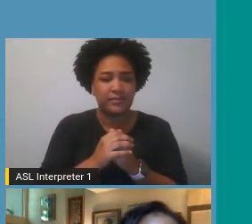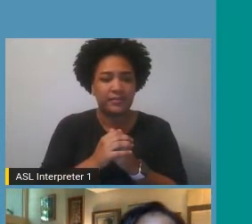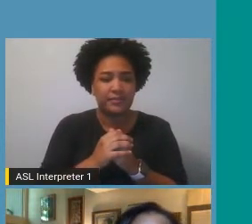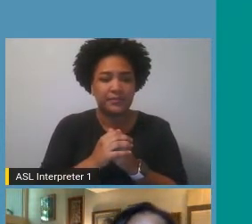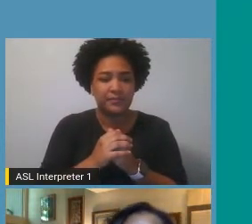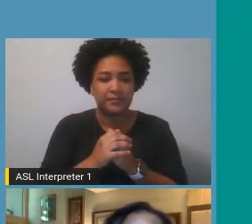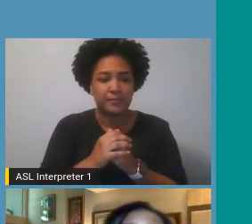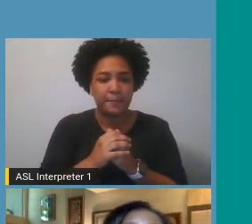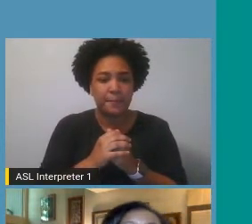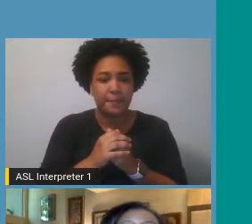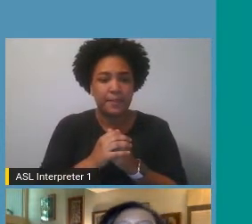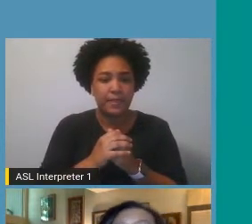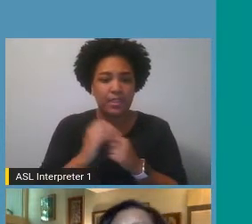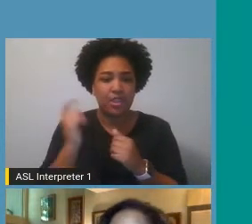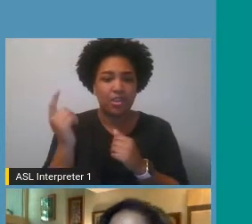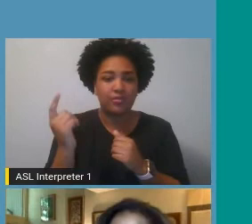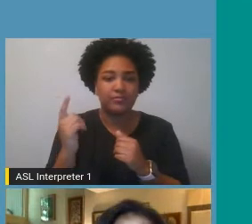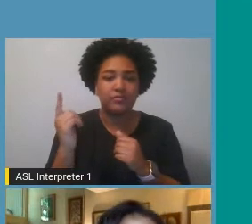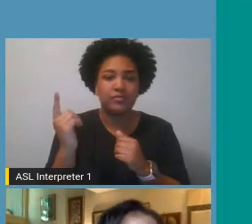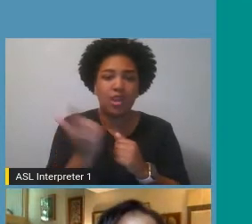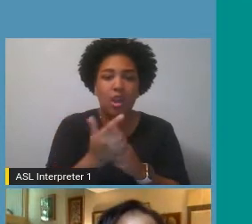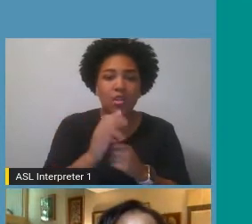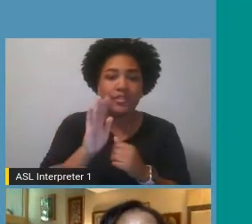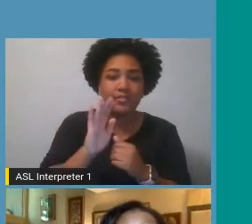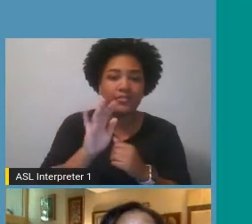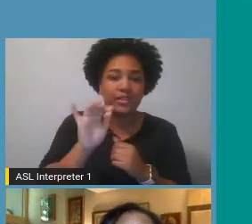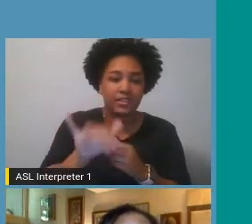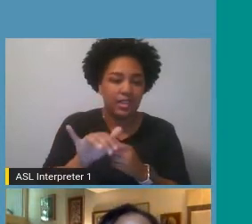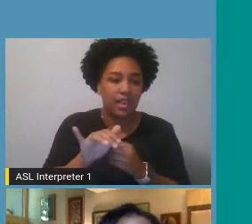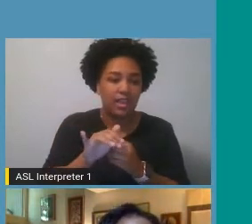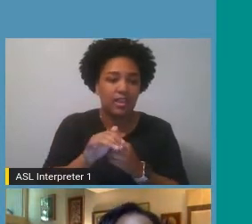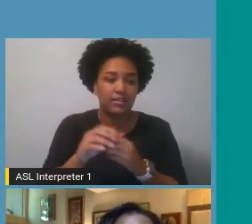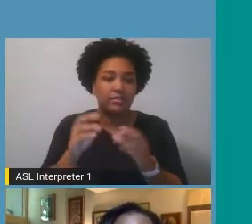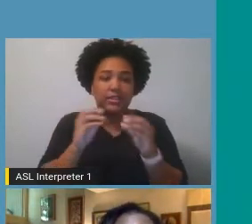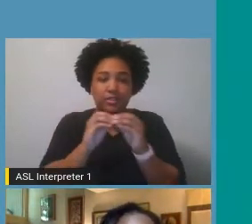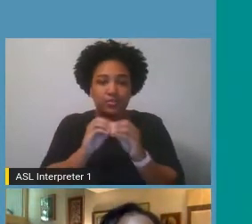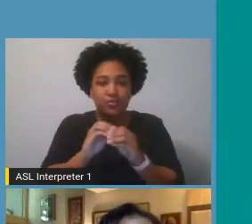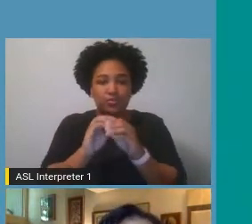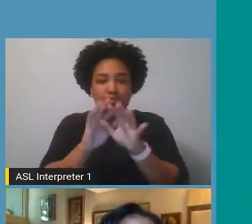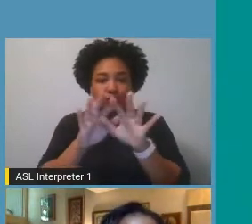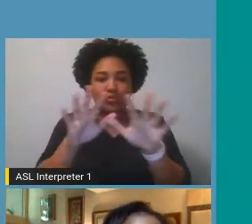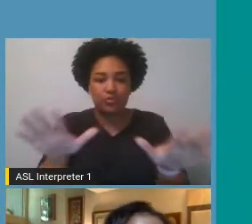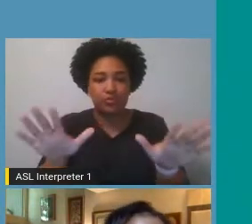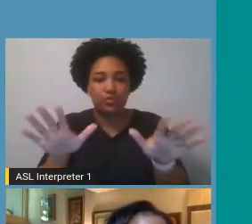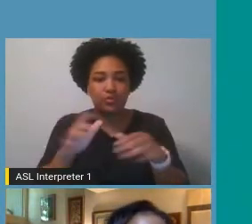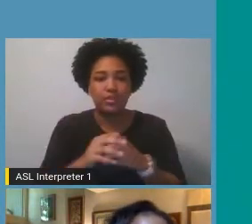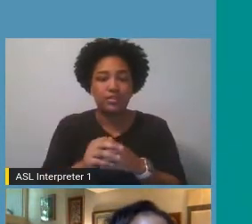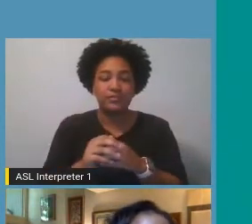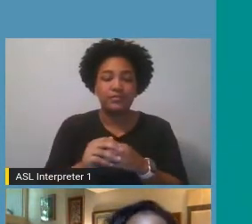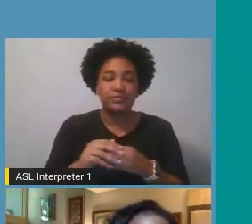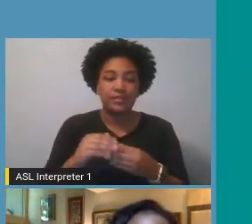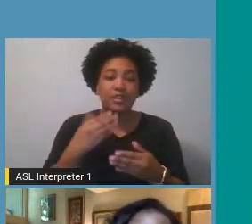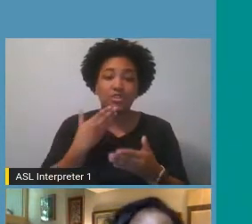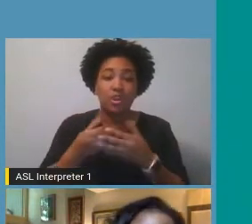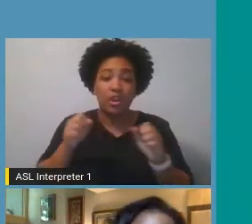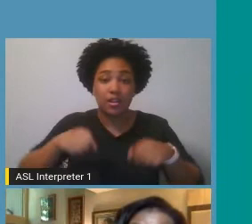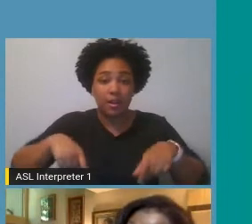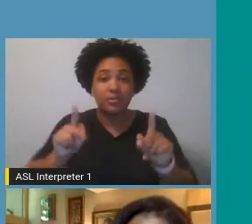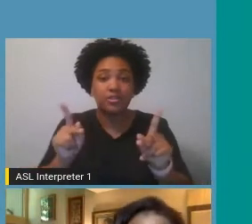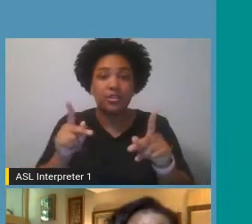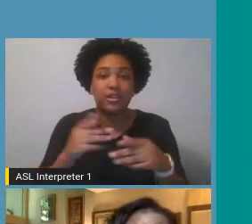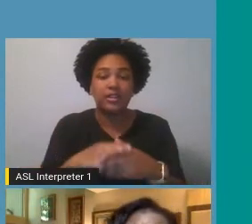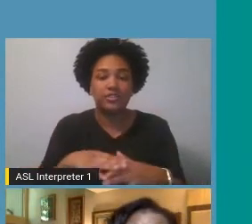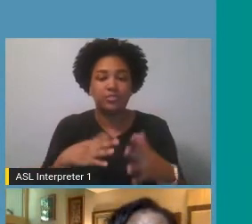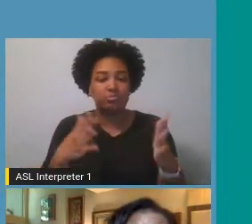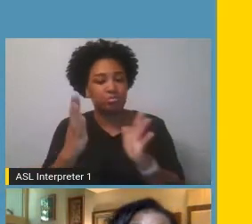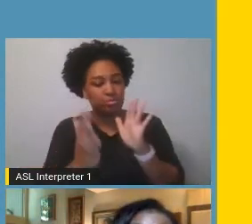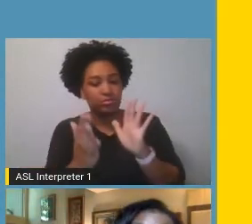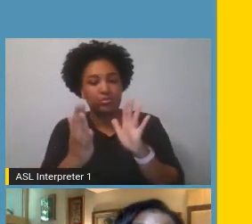so a very rich opportunity to engage and learn in ways that we didn't and couldn't in the past.